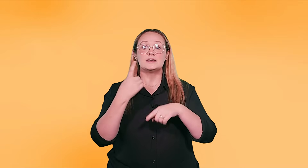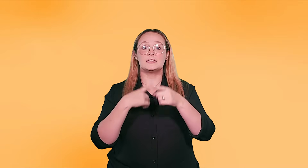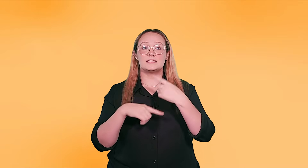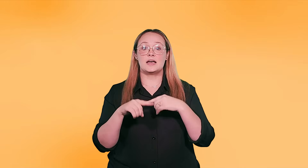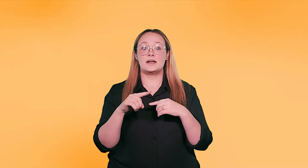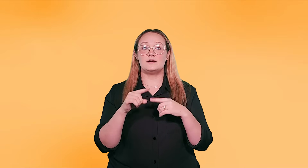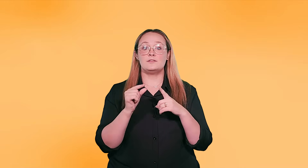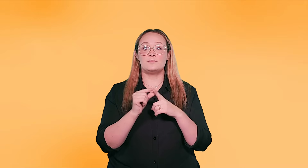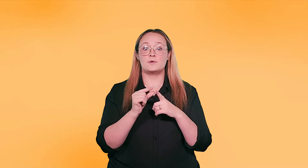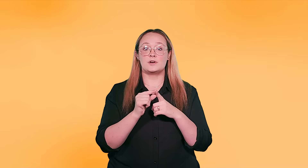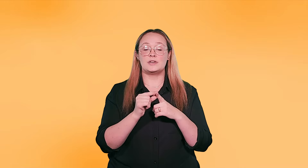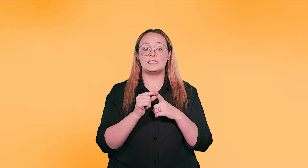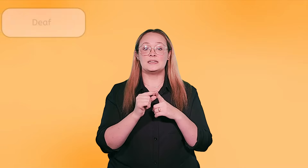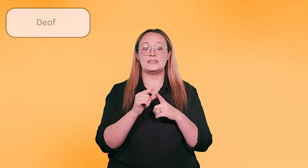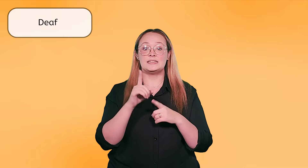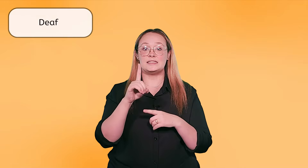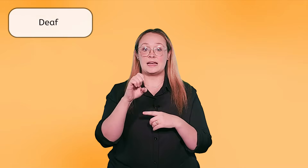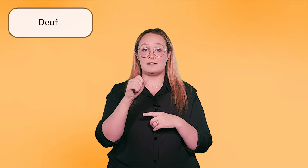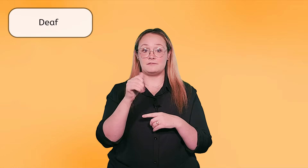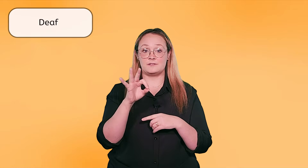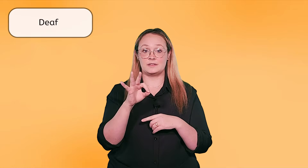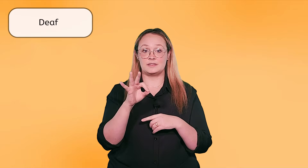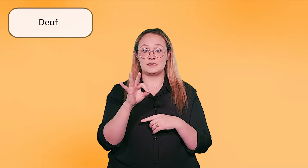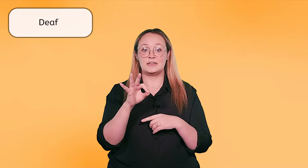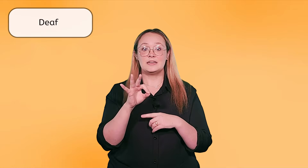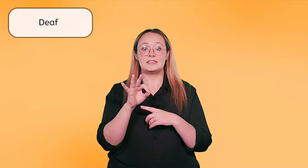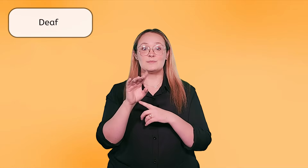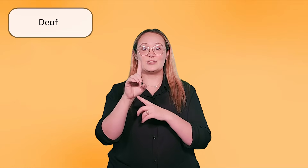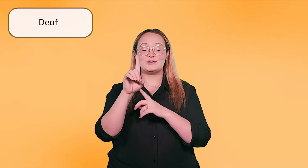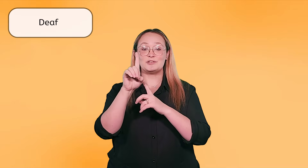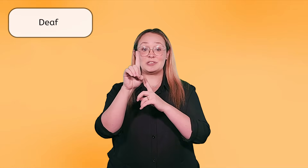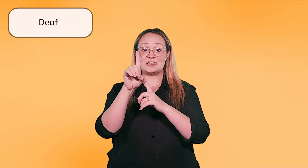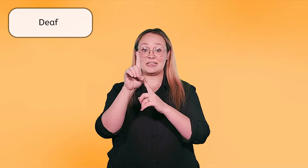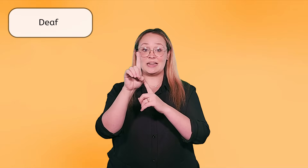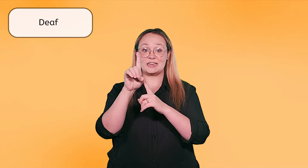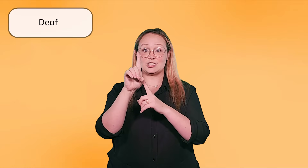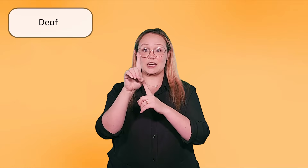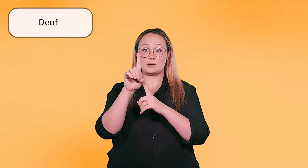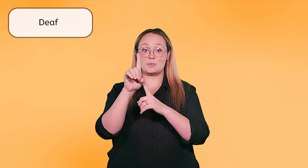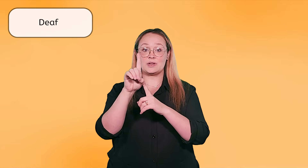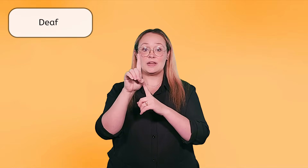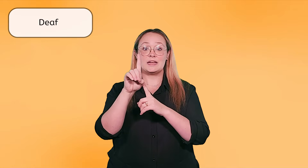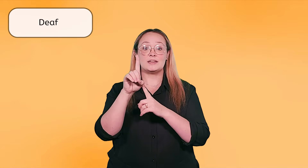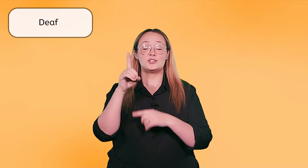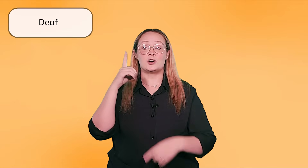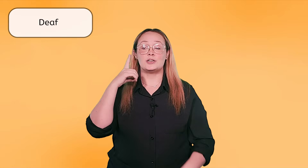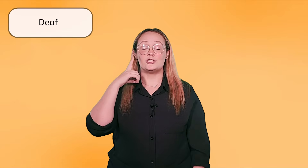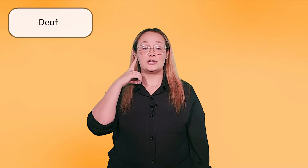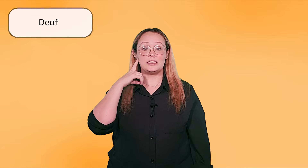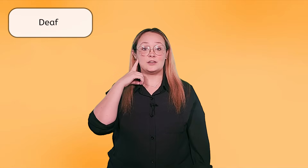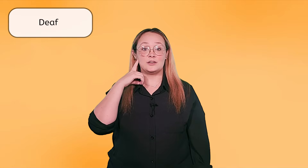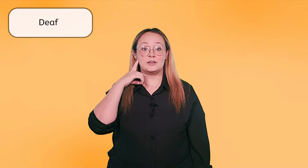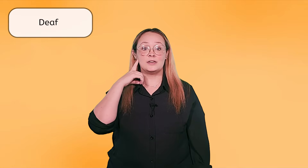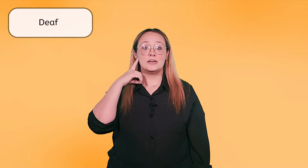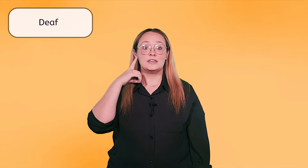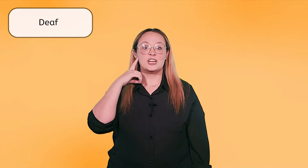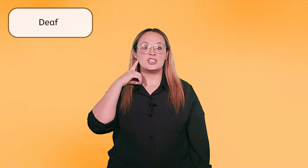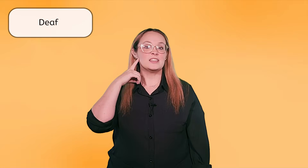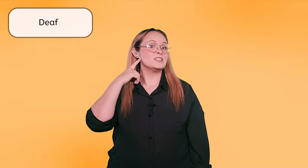To sign the word 'Deaf,' simply use your 'D' handshape and start at your ear, touching the